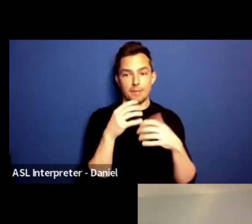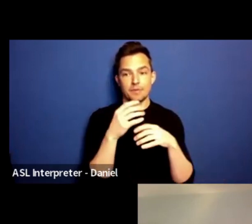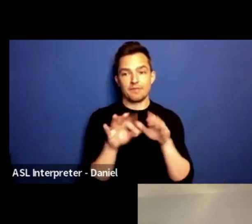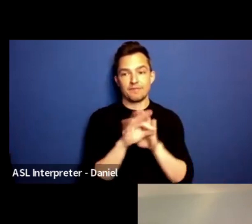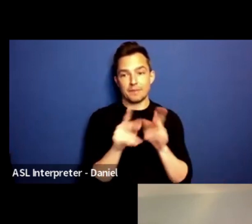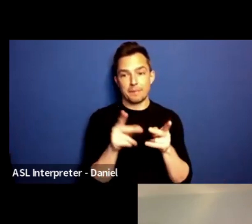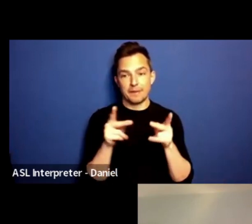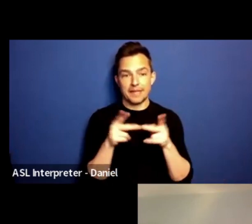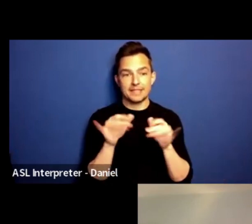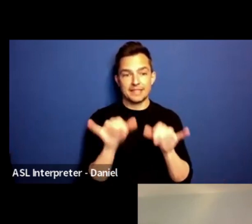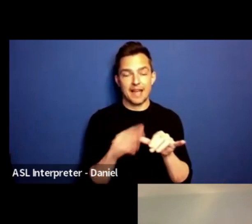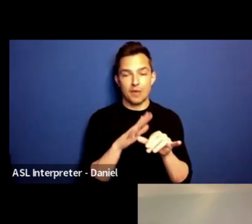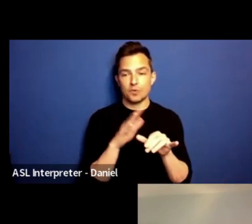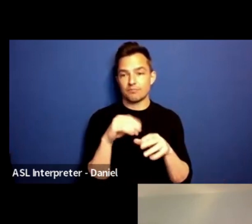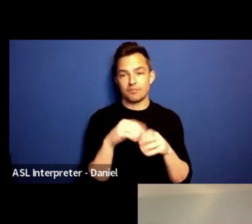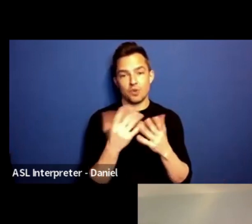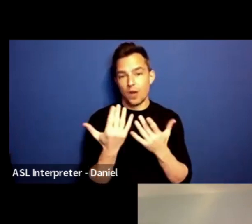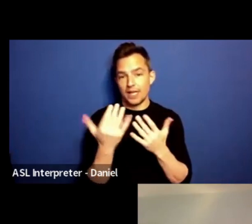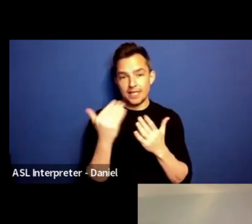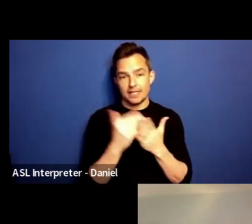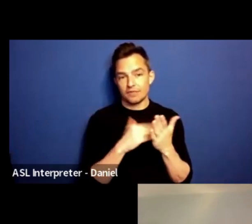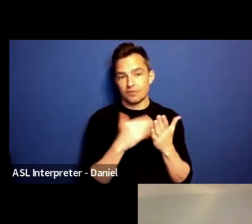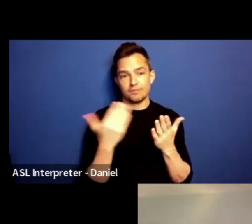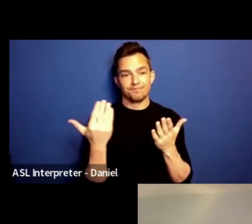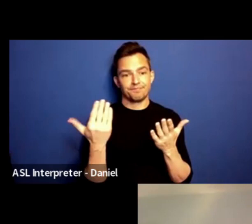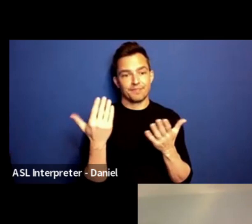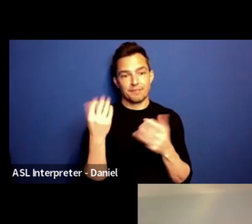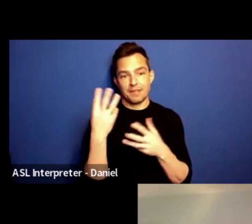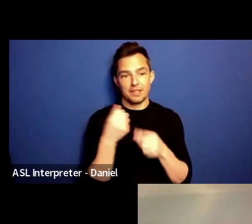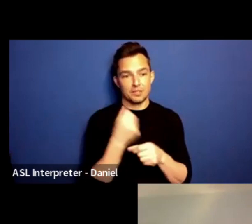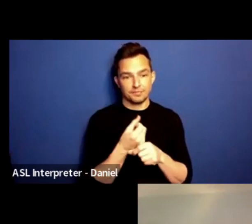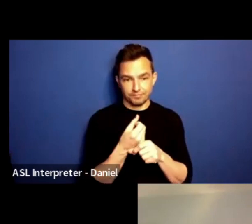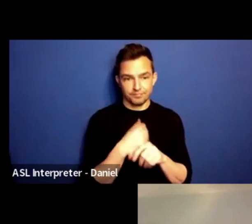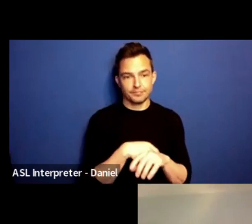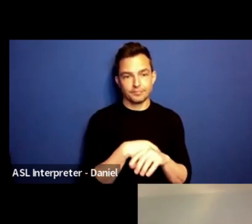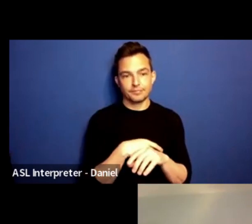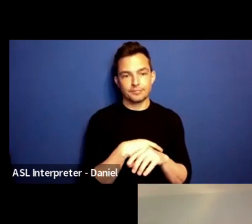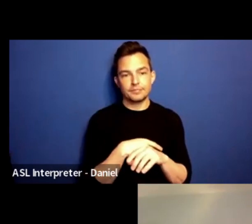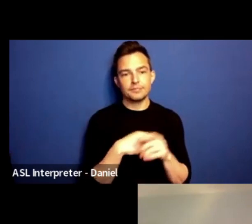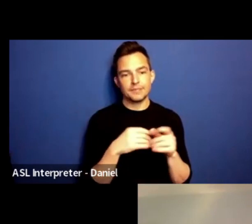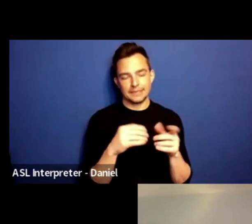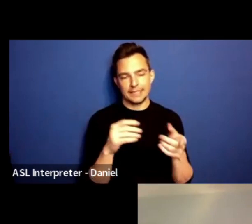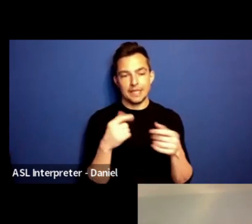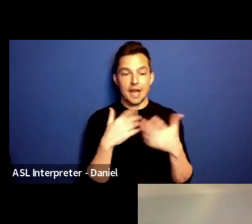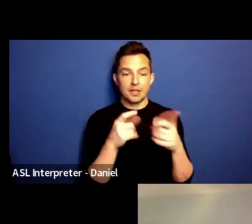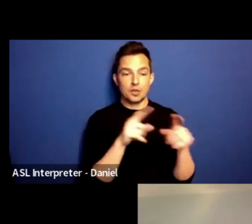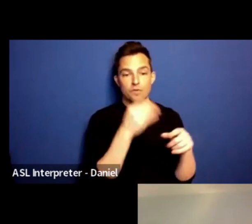I was on a waiting list for 50 years, then, you know, but I can go in and get the food pantry, but I live in a car. So what am